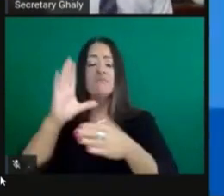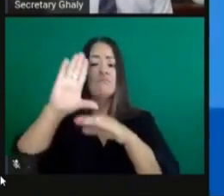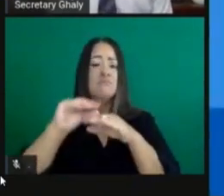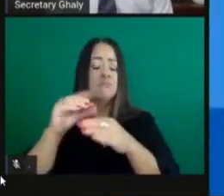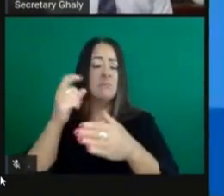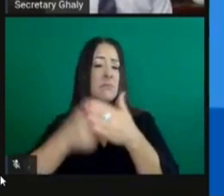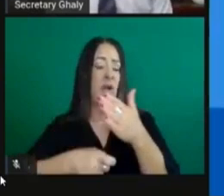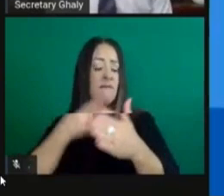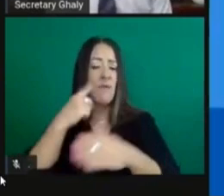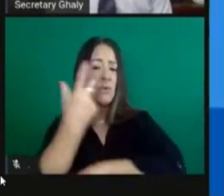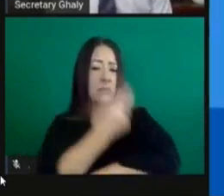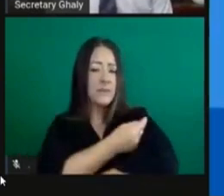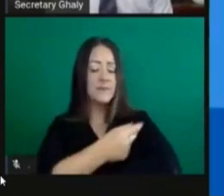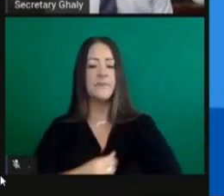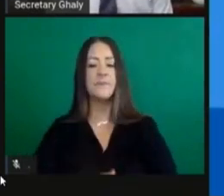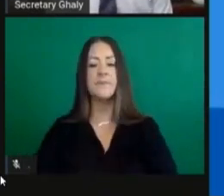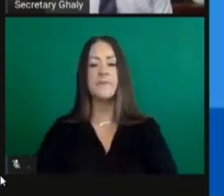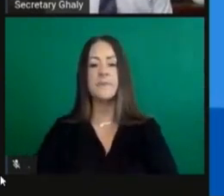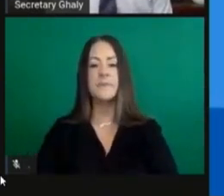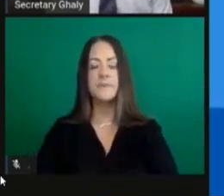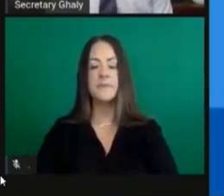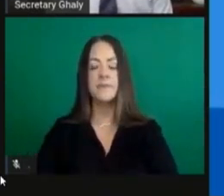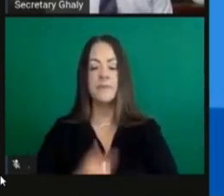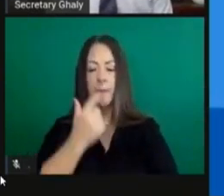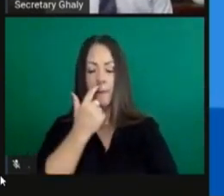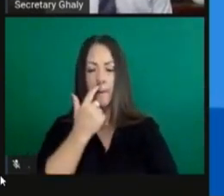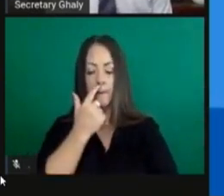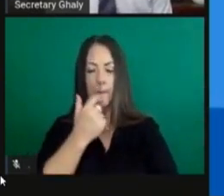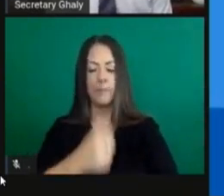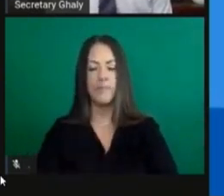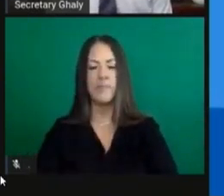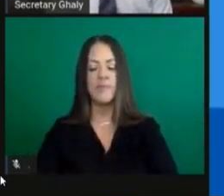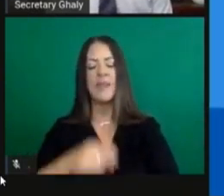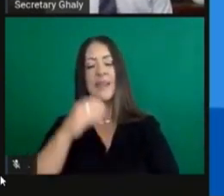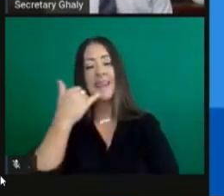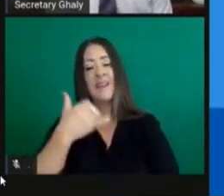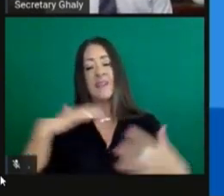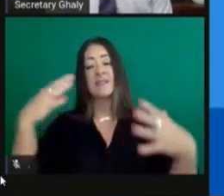CDPH WEB PAGE, TO LEARN WHERE YOU MIGHT BE ABLE TO ACCESS FLU VACCINES AT LOW COST OR NO COST.